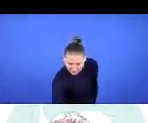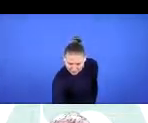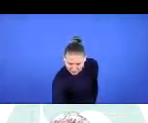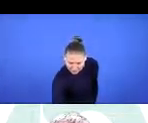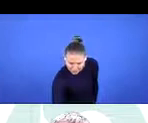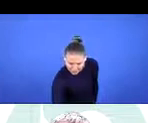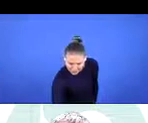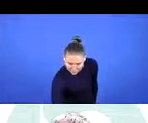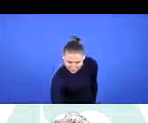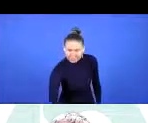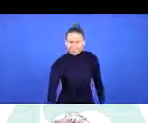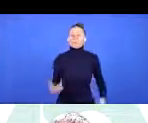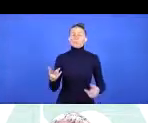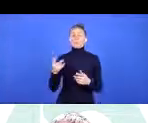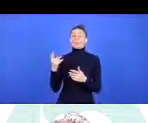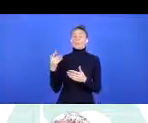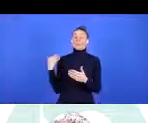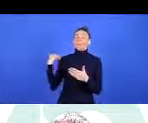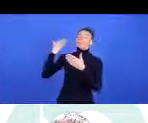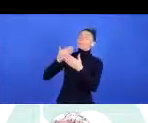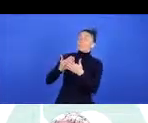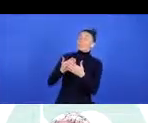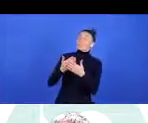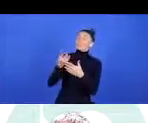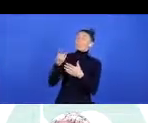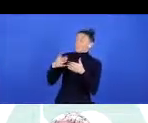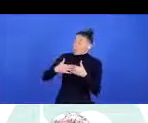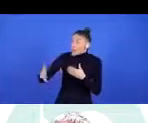opinion has certainly changed a lot, and there is less opposition